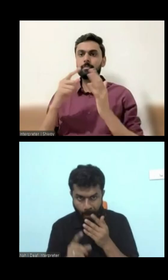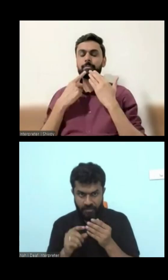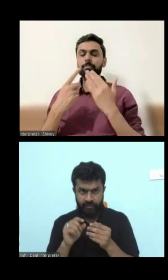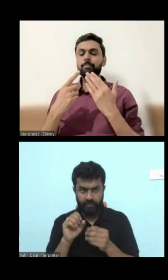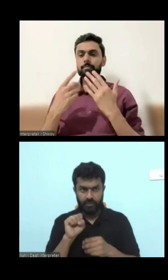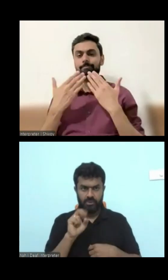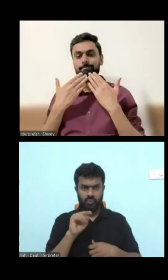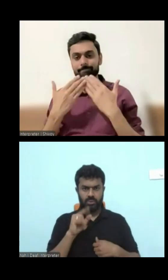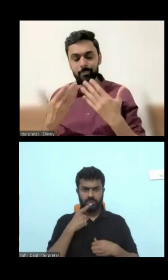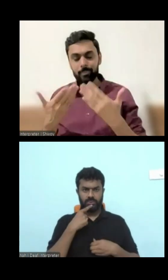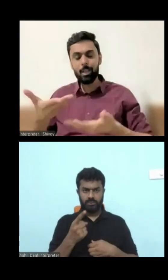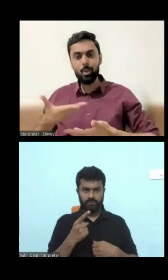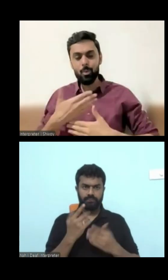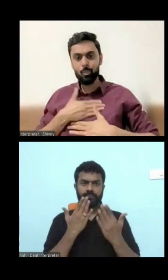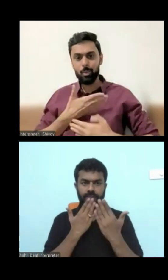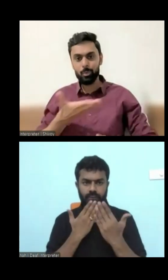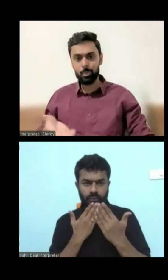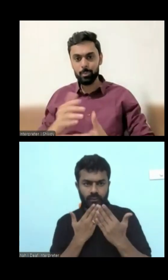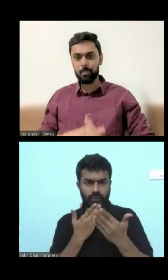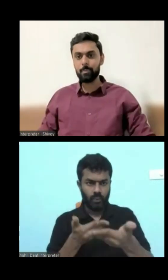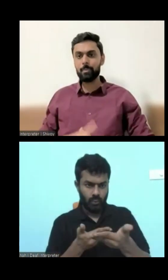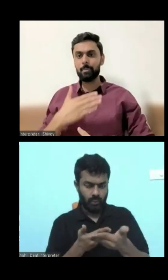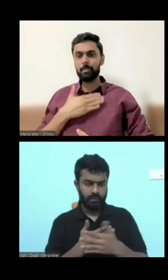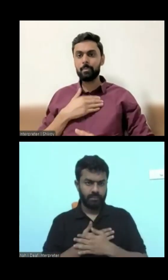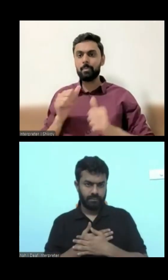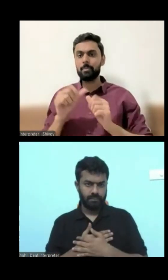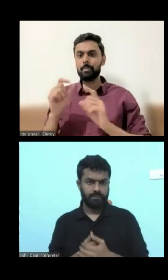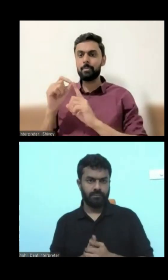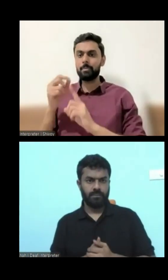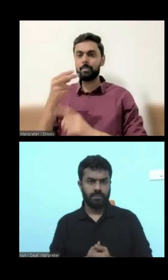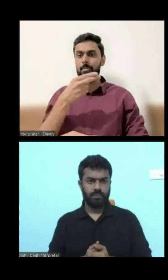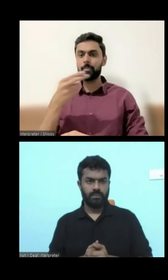So, our app name is TAN. Which is short for the Accessible Nation.